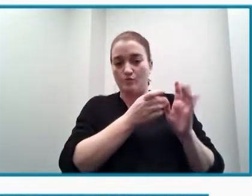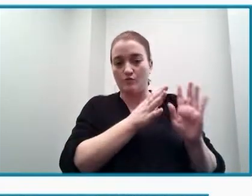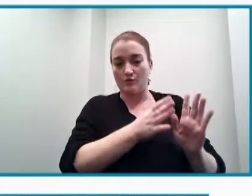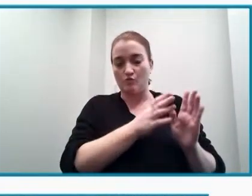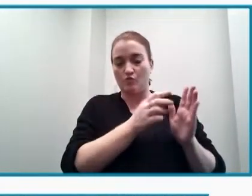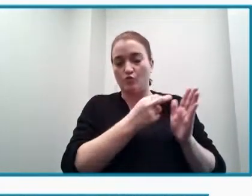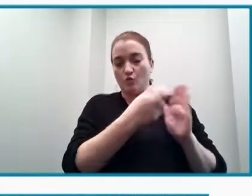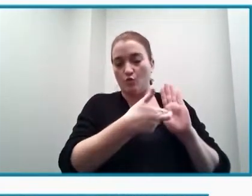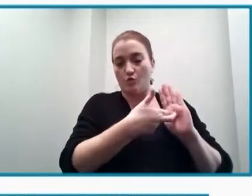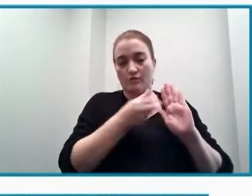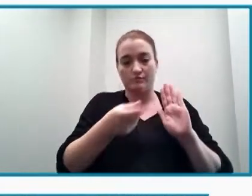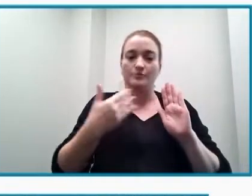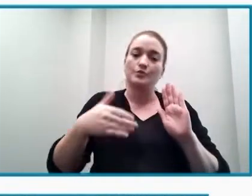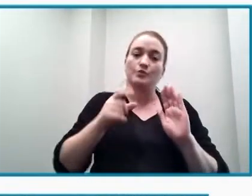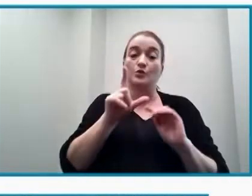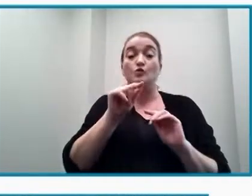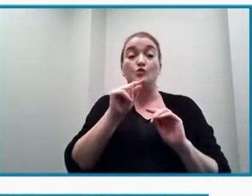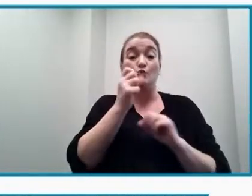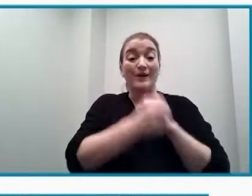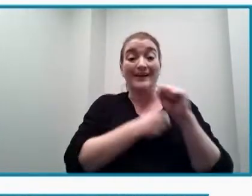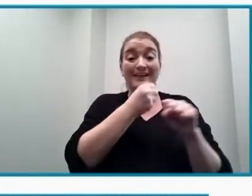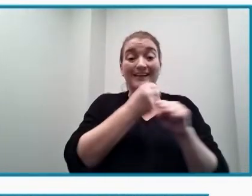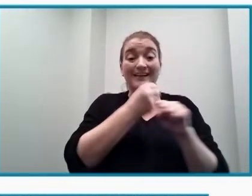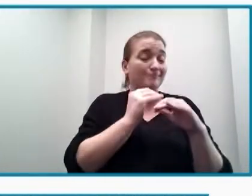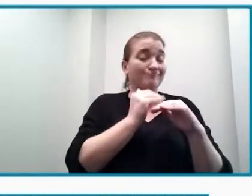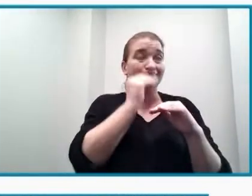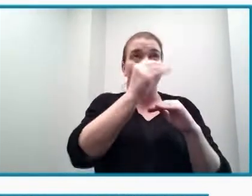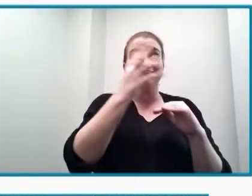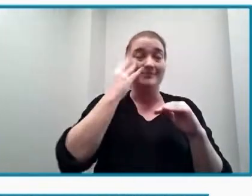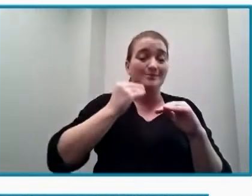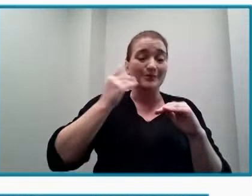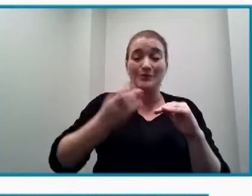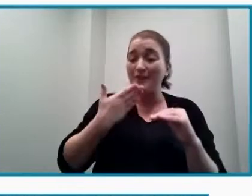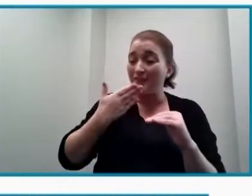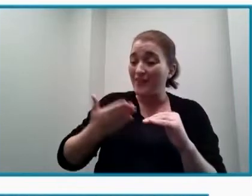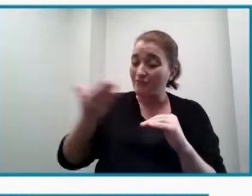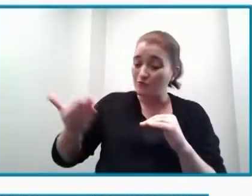two decades. Katie, thank you so much for joining today. Thank. You for having me. Hi.